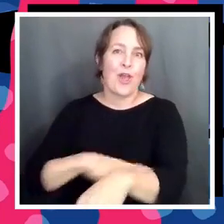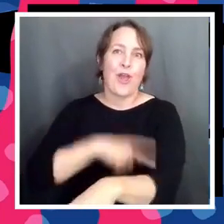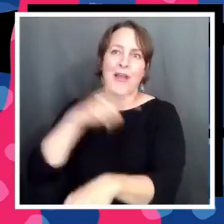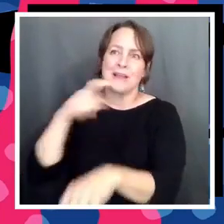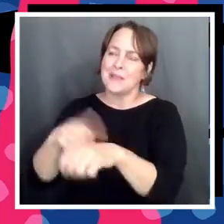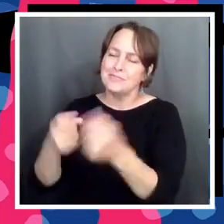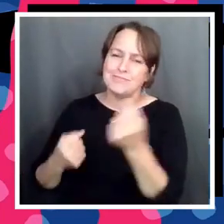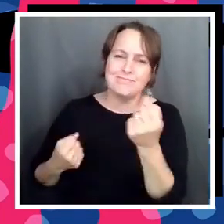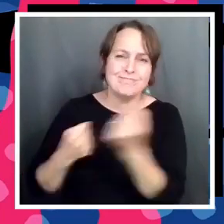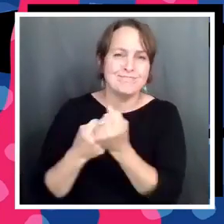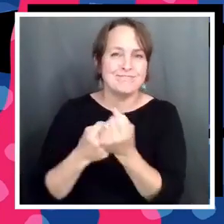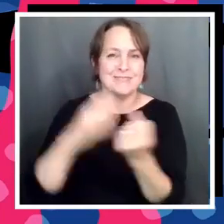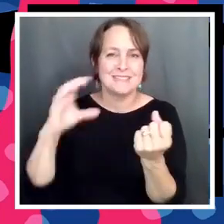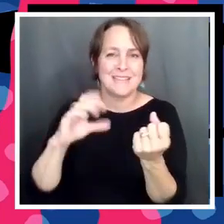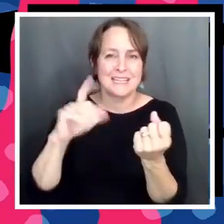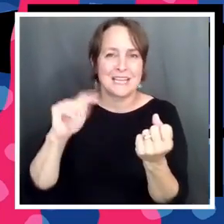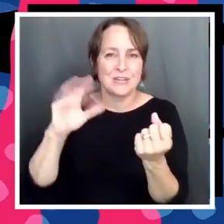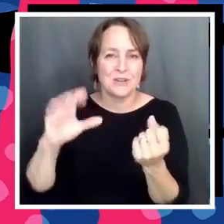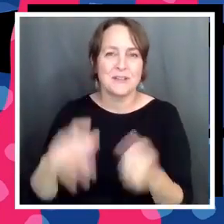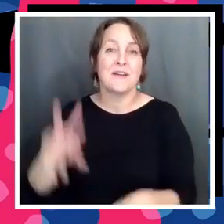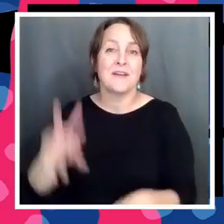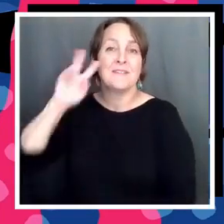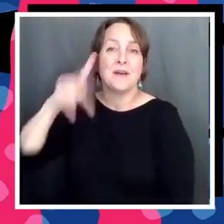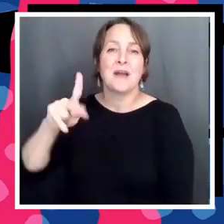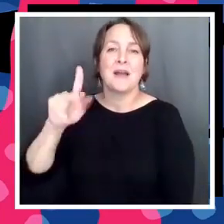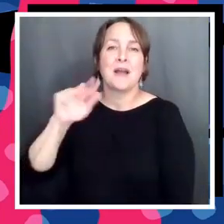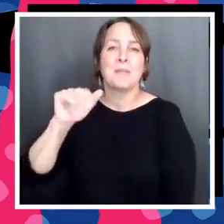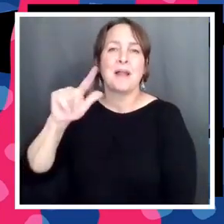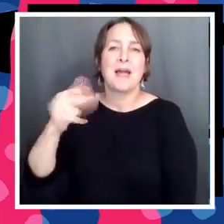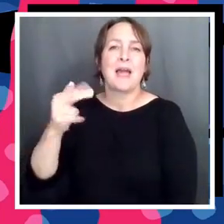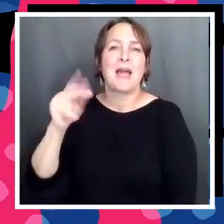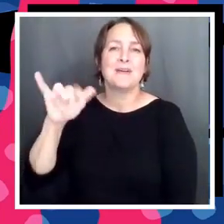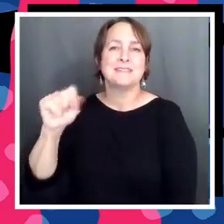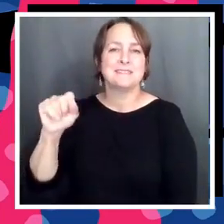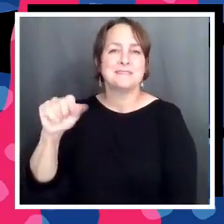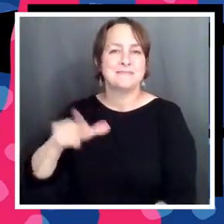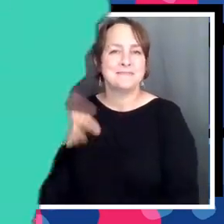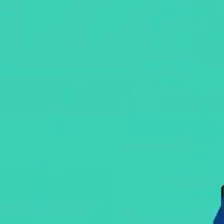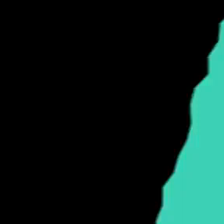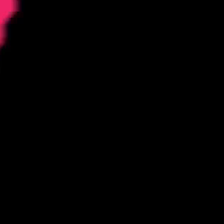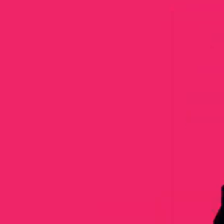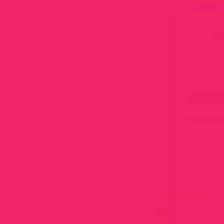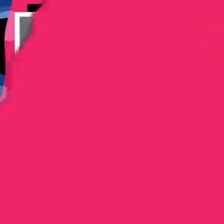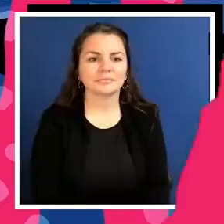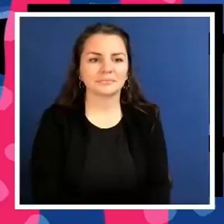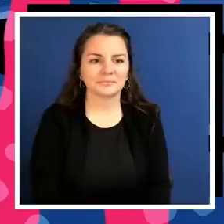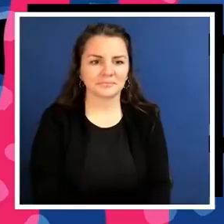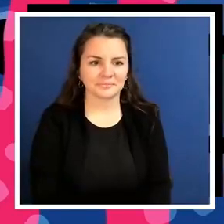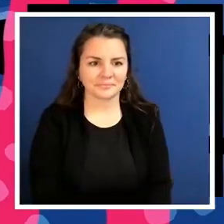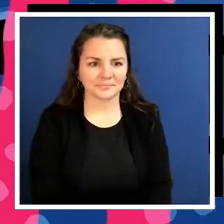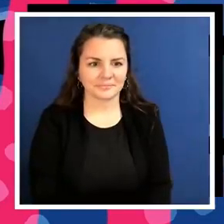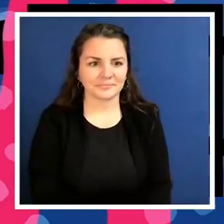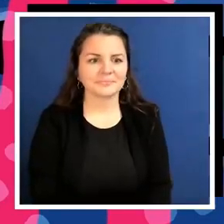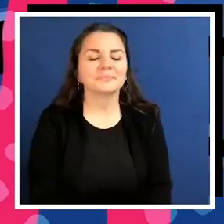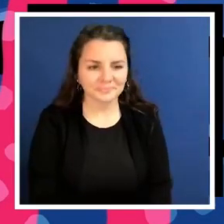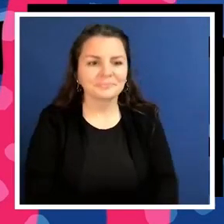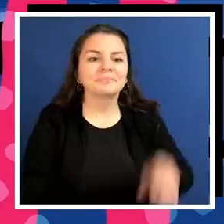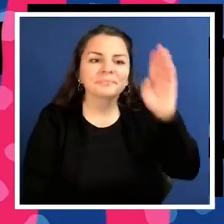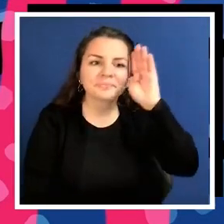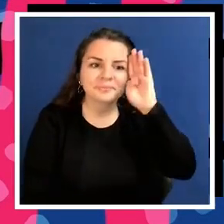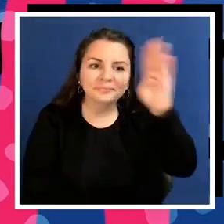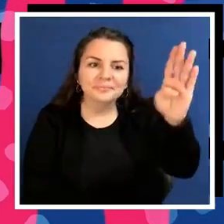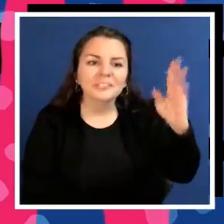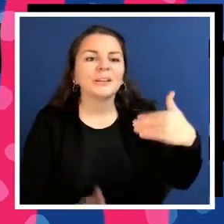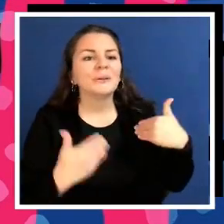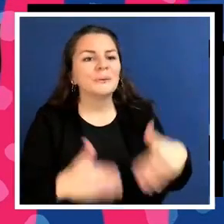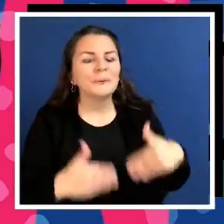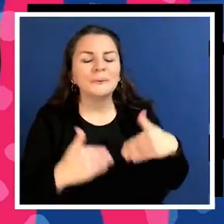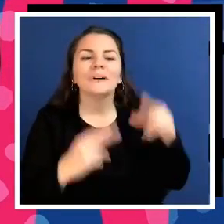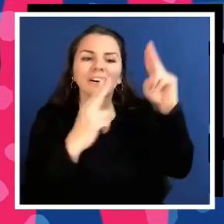THE FIRST BLACK WOMAN VICE